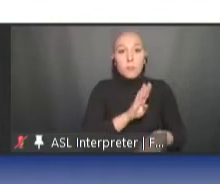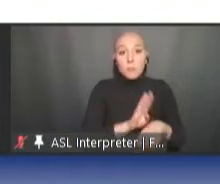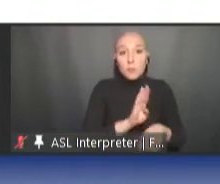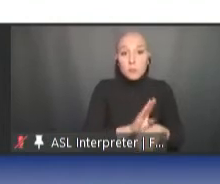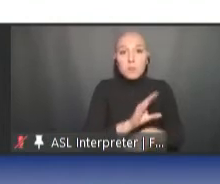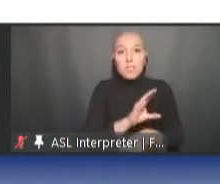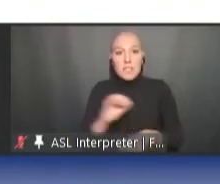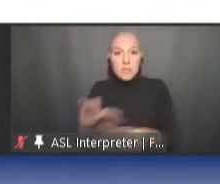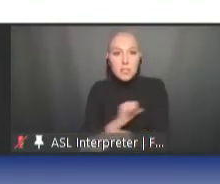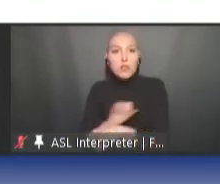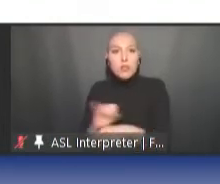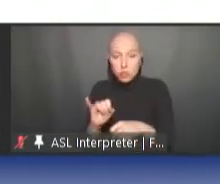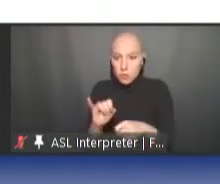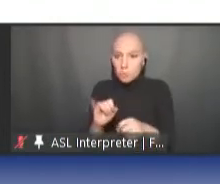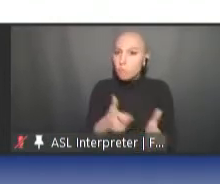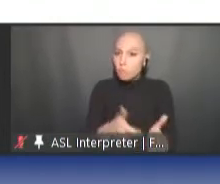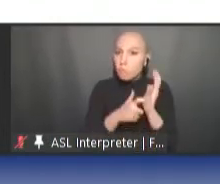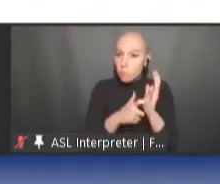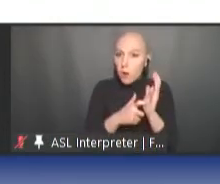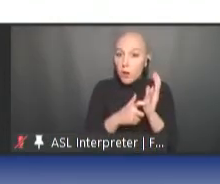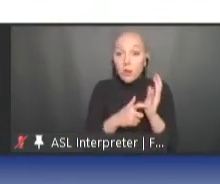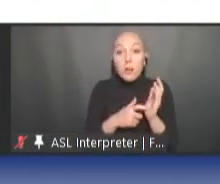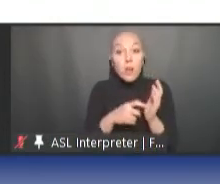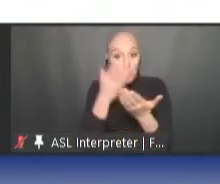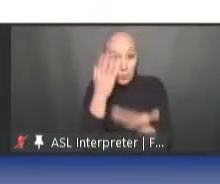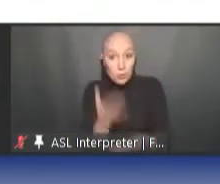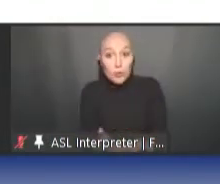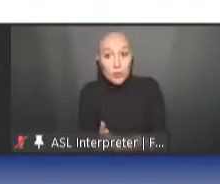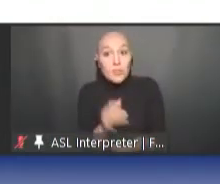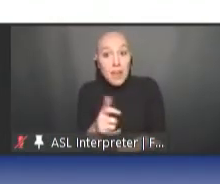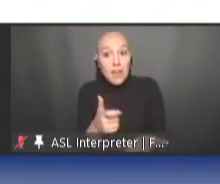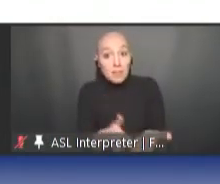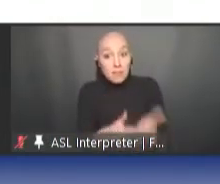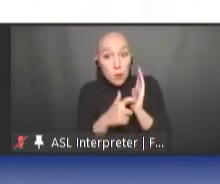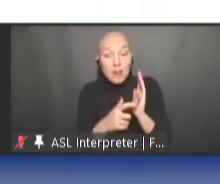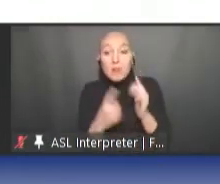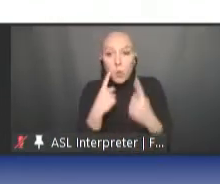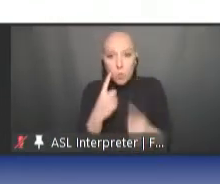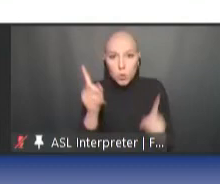that mandates do work. For example, 90 percent of full-time employees at Fox Corporation were